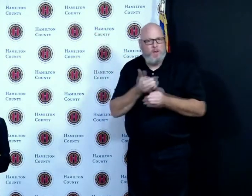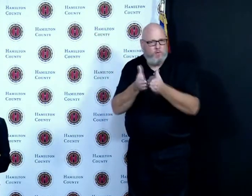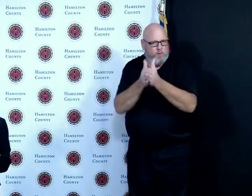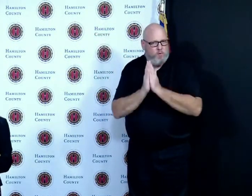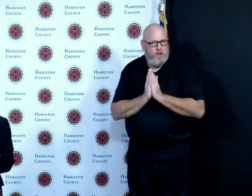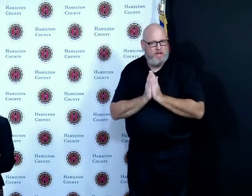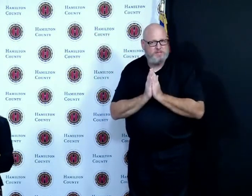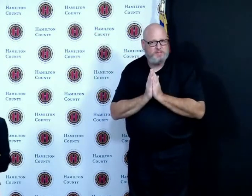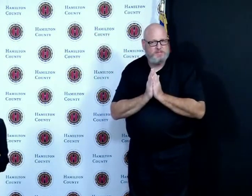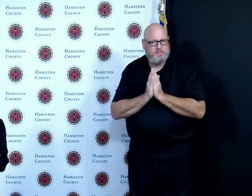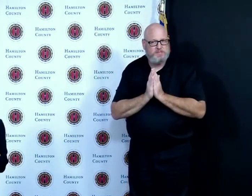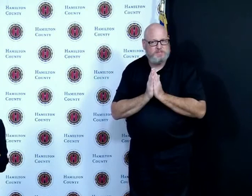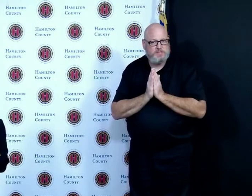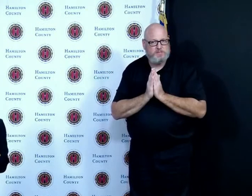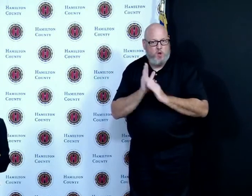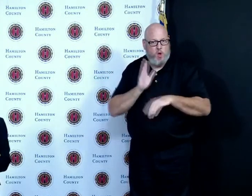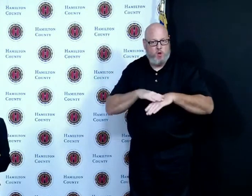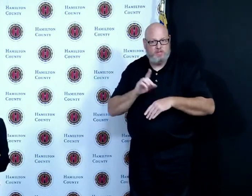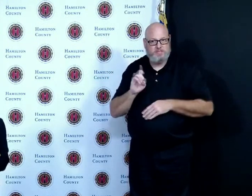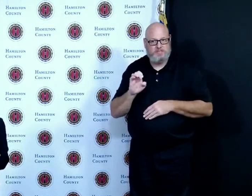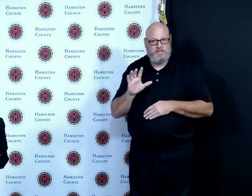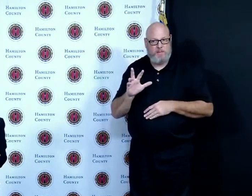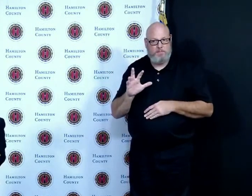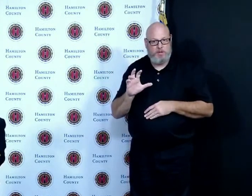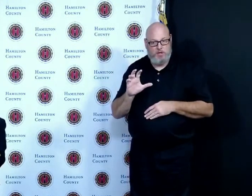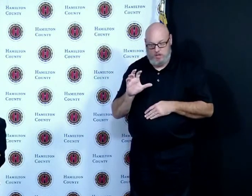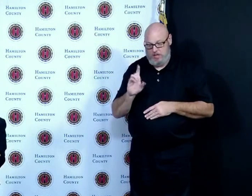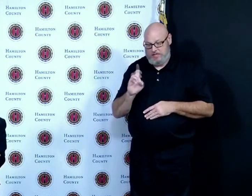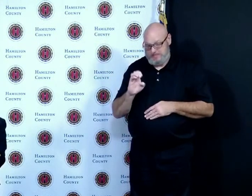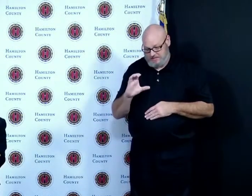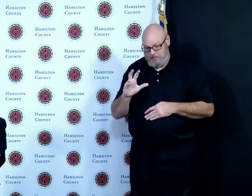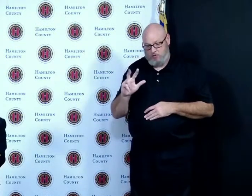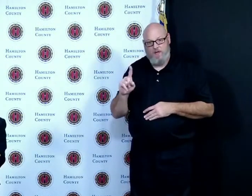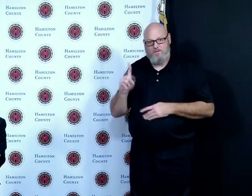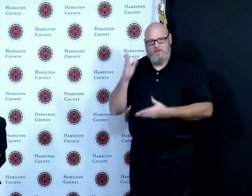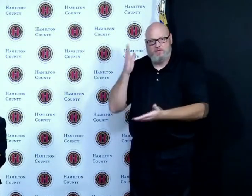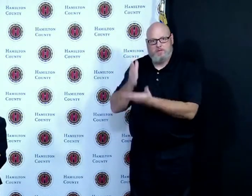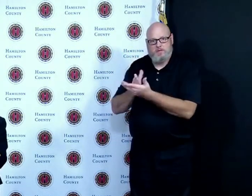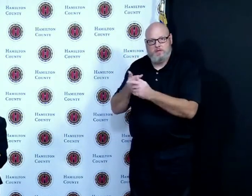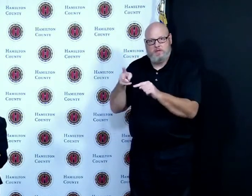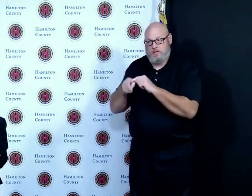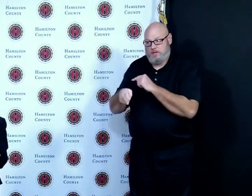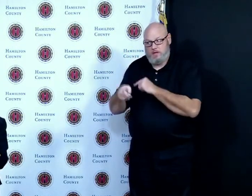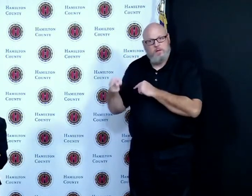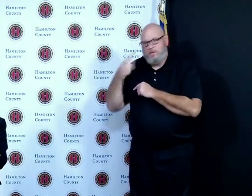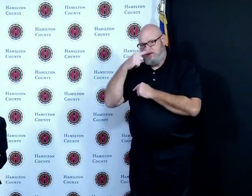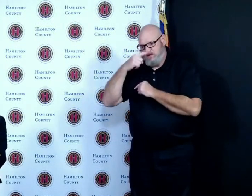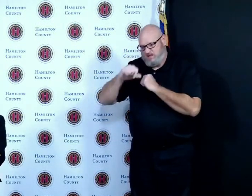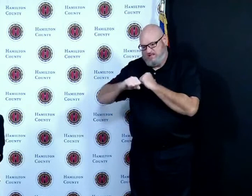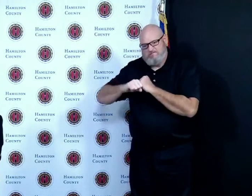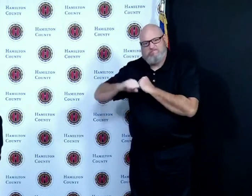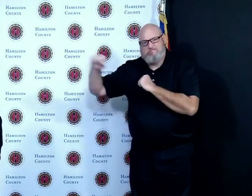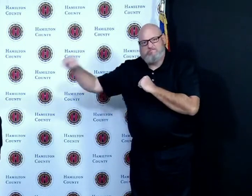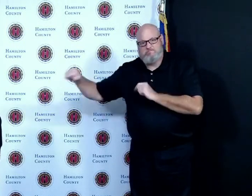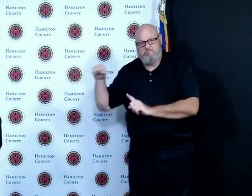at a nice rate over the past seven days our team on average saw about 354 cases per day